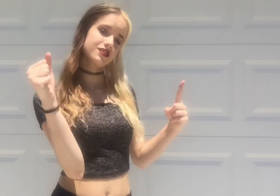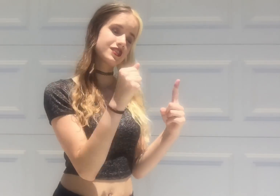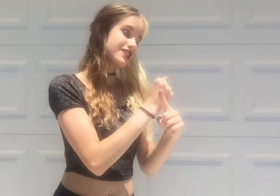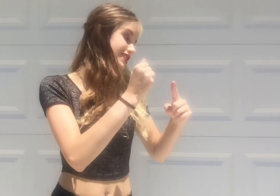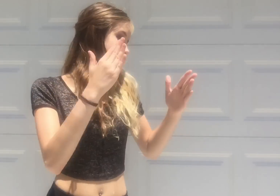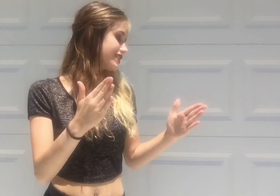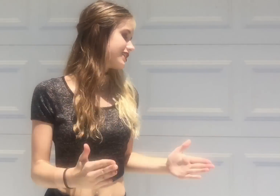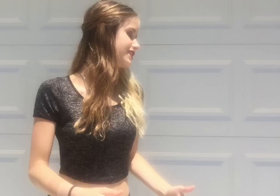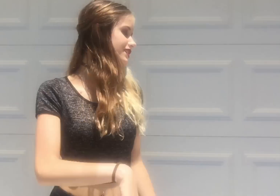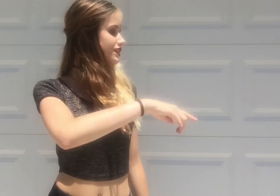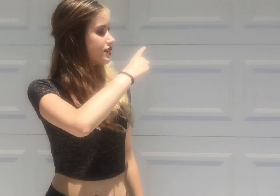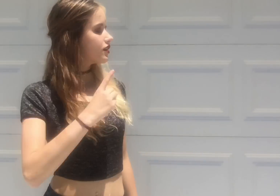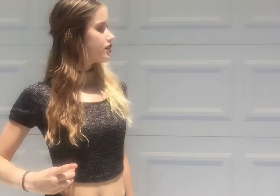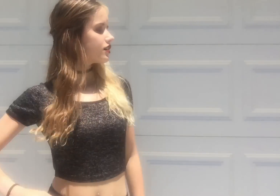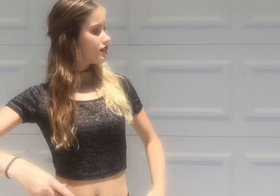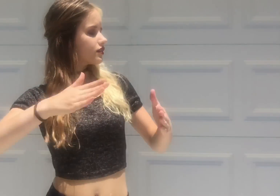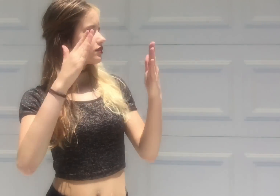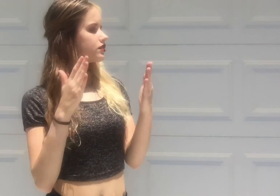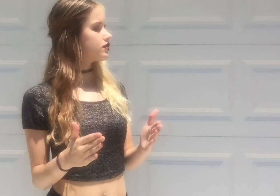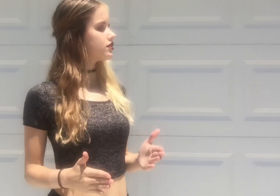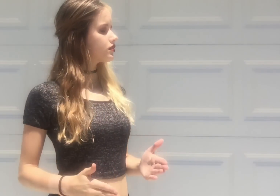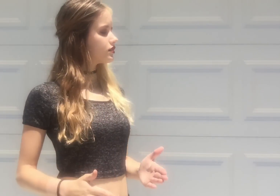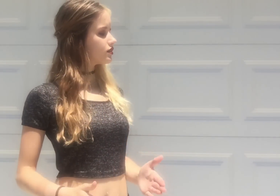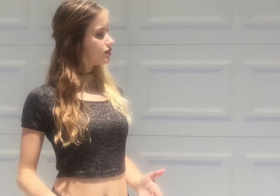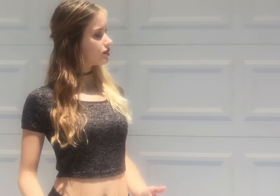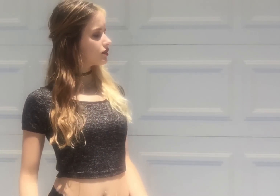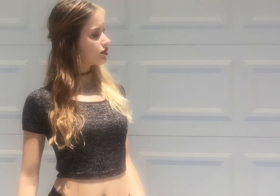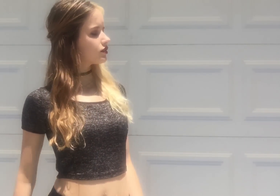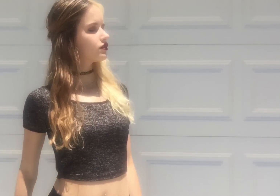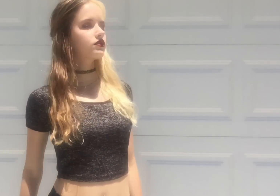The beaten and the damned?"